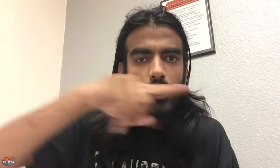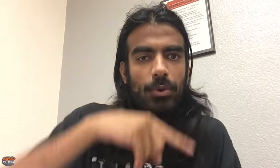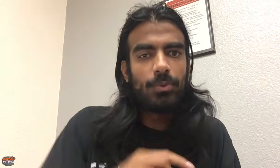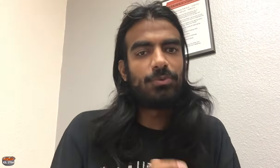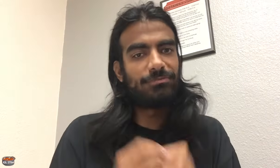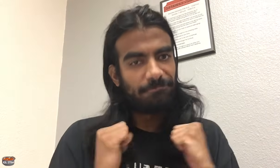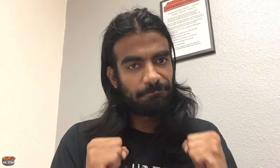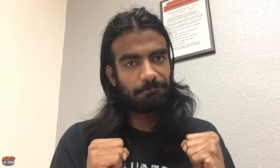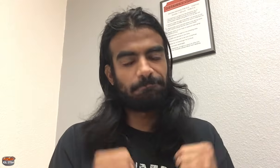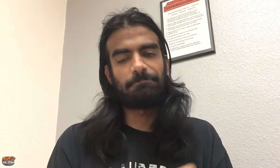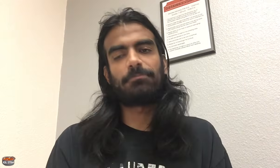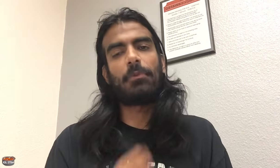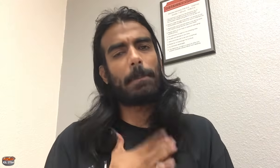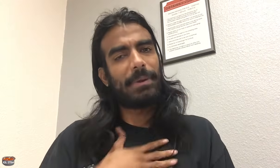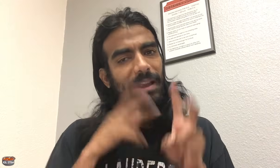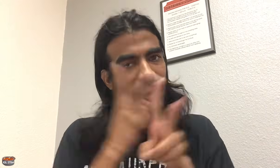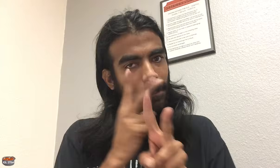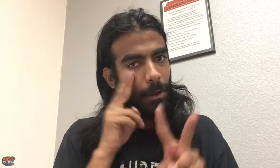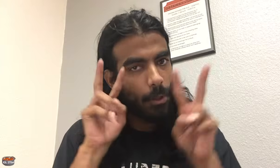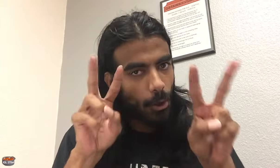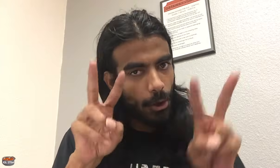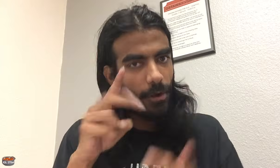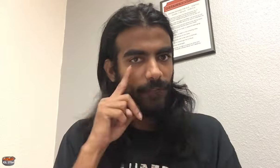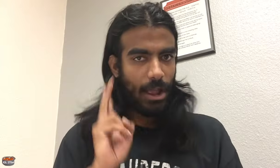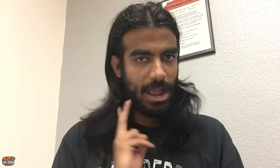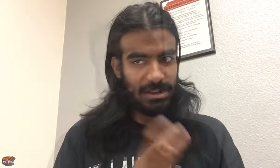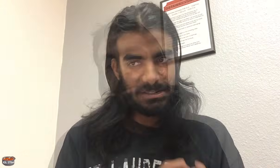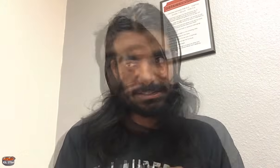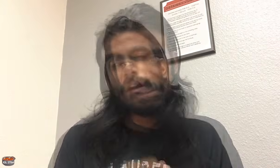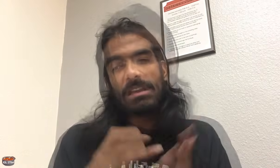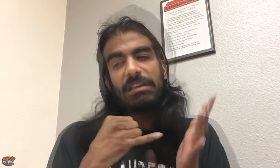and Deaf people working together.